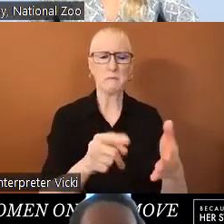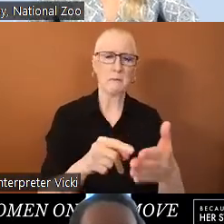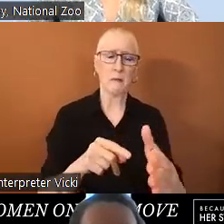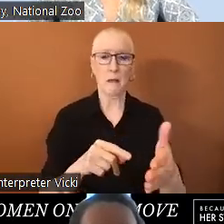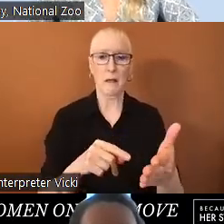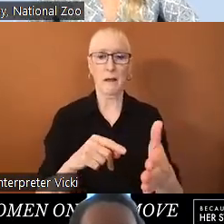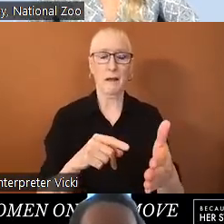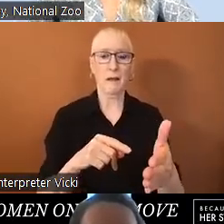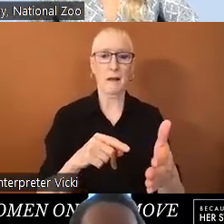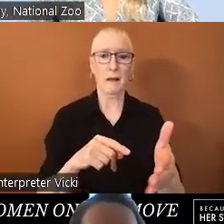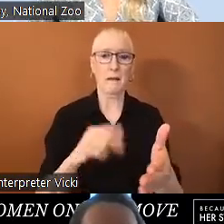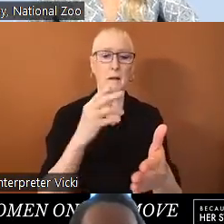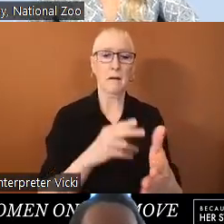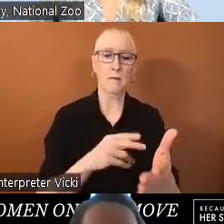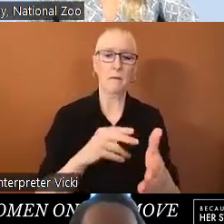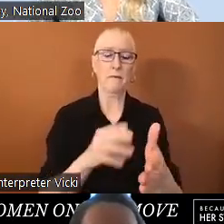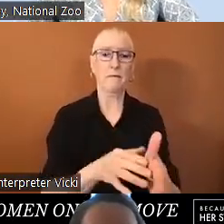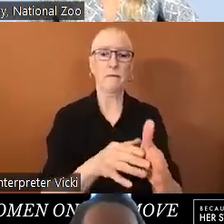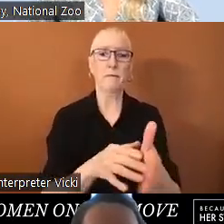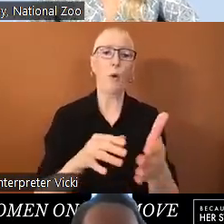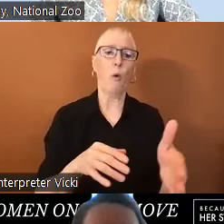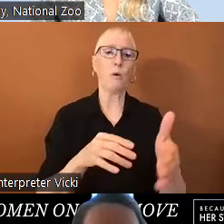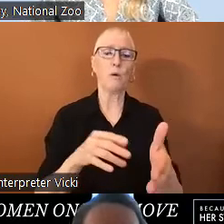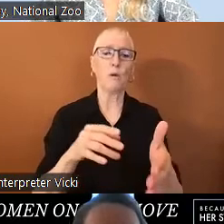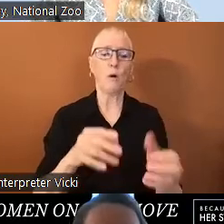stop moving. They float or kind of jump to the surface as you can see in the video,